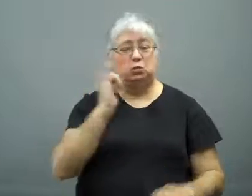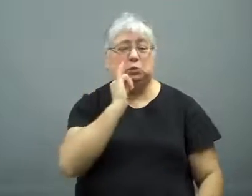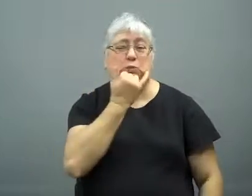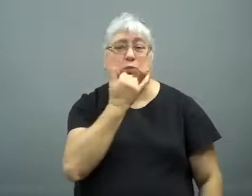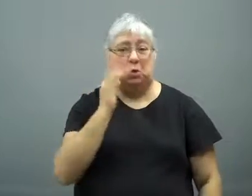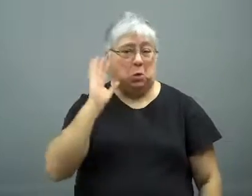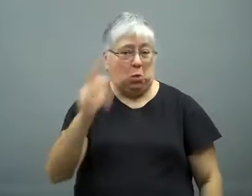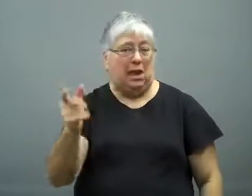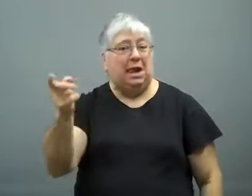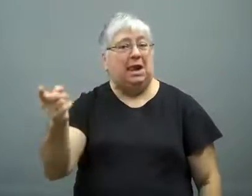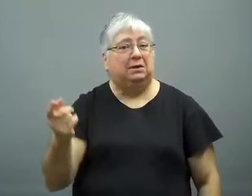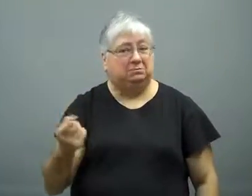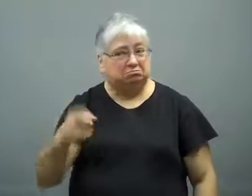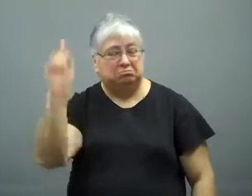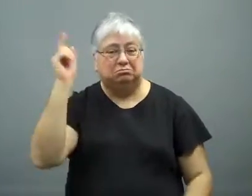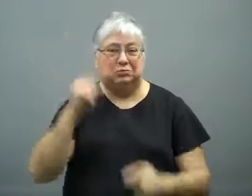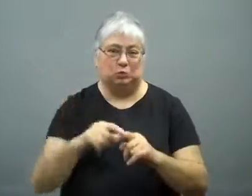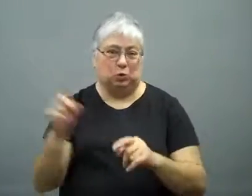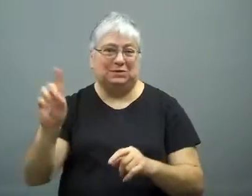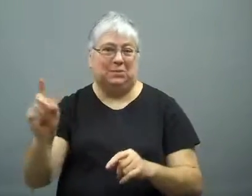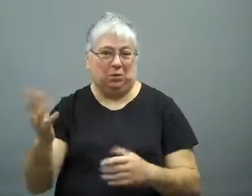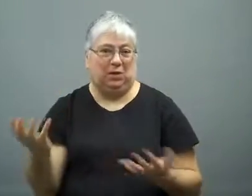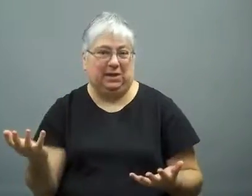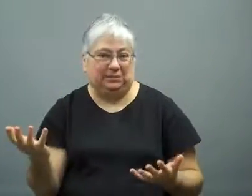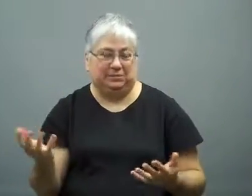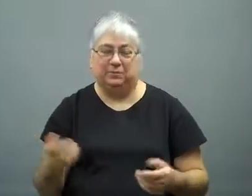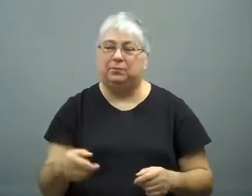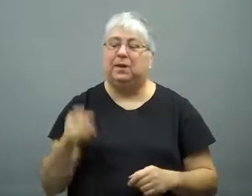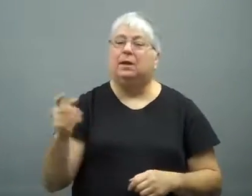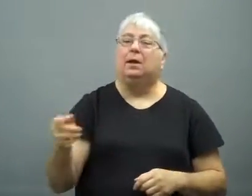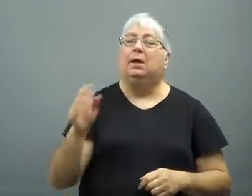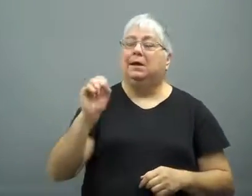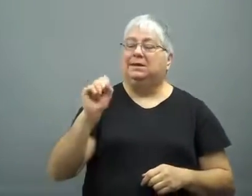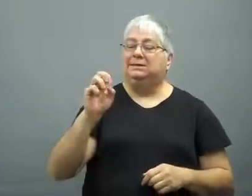the Democrats would regret the rule change.